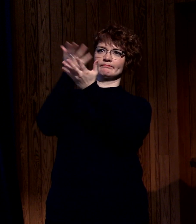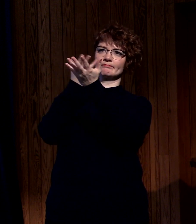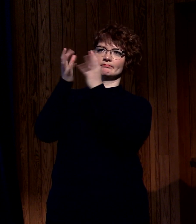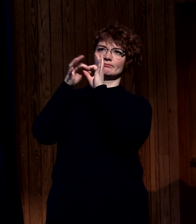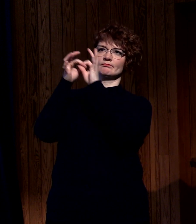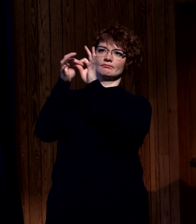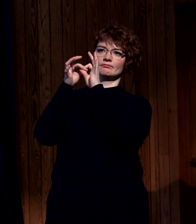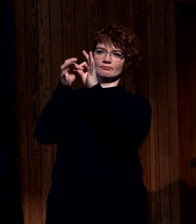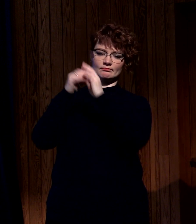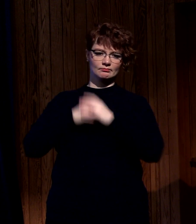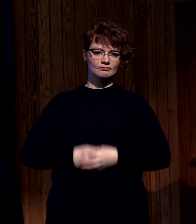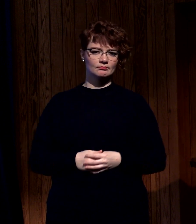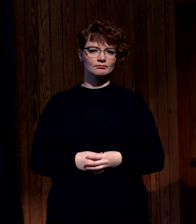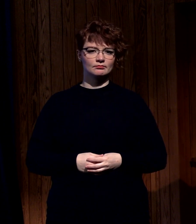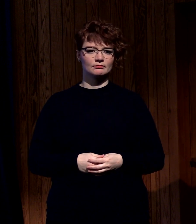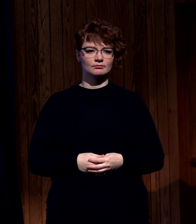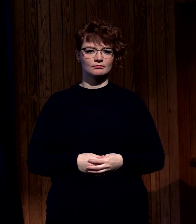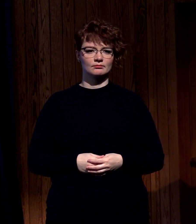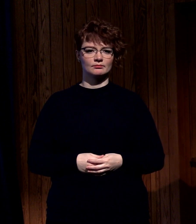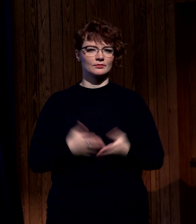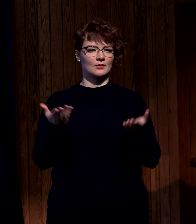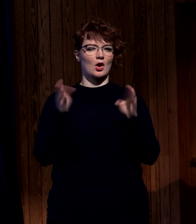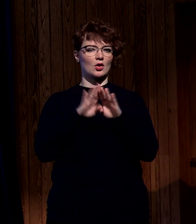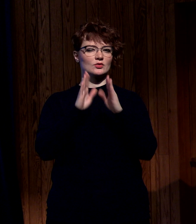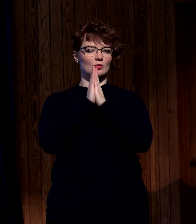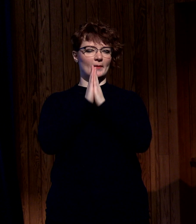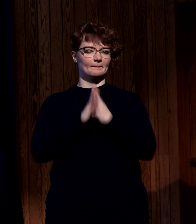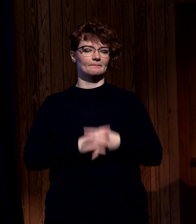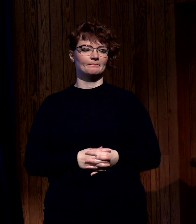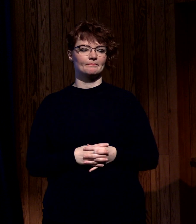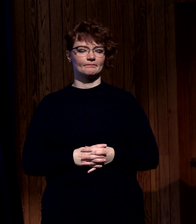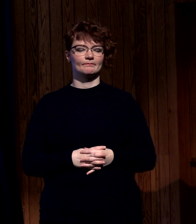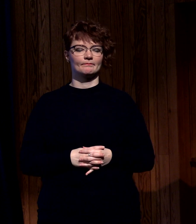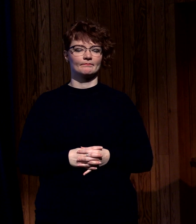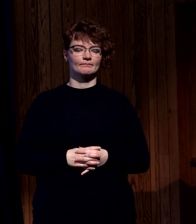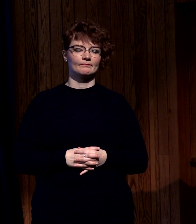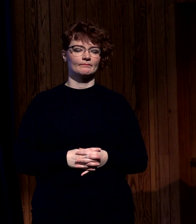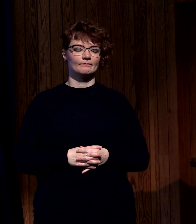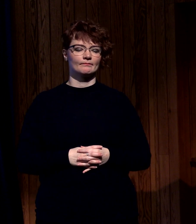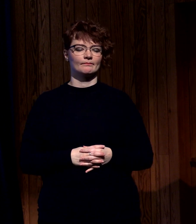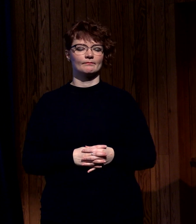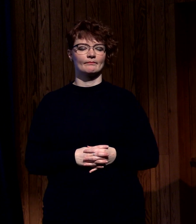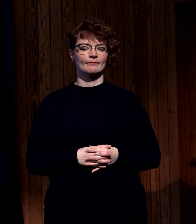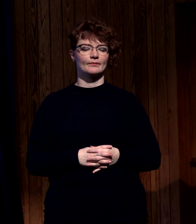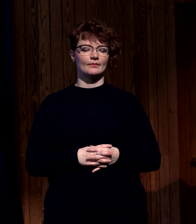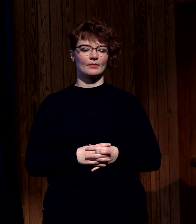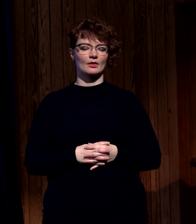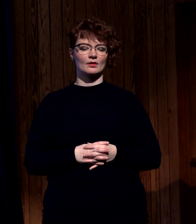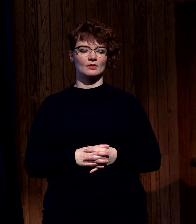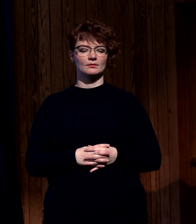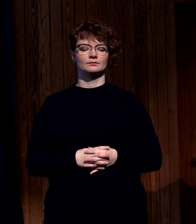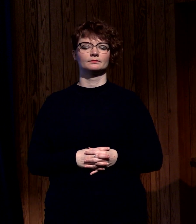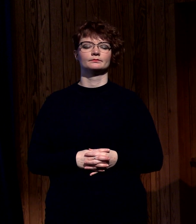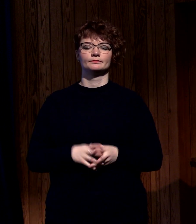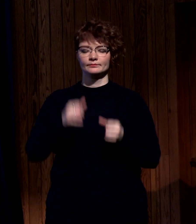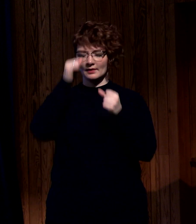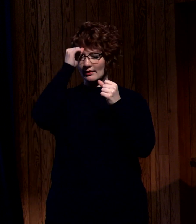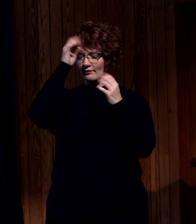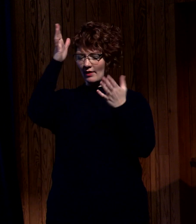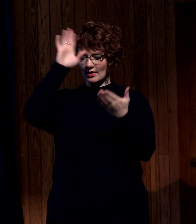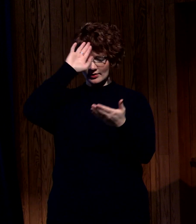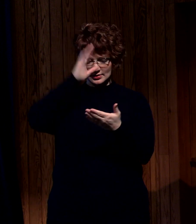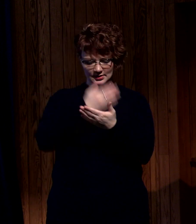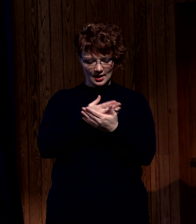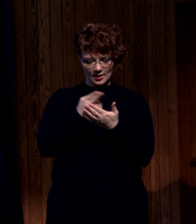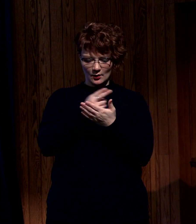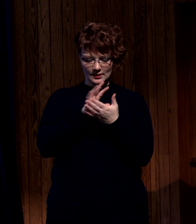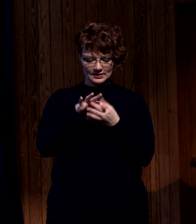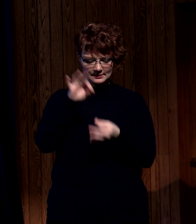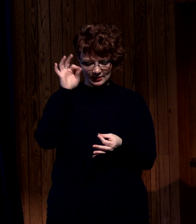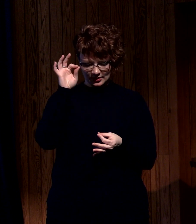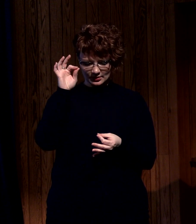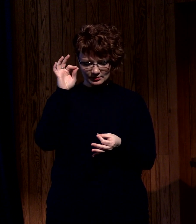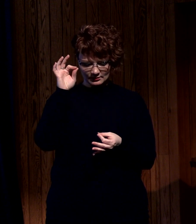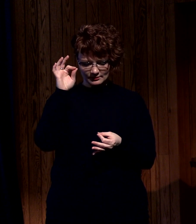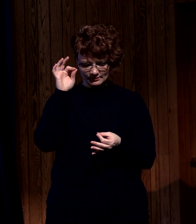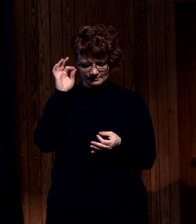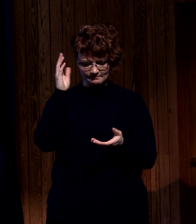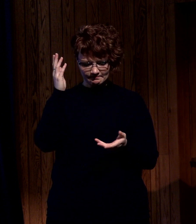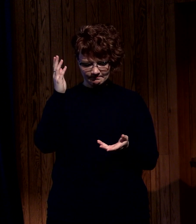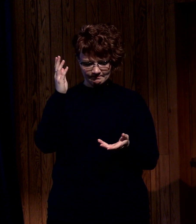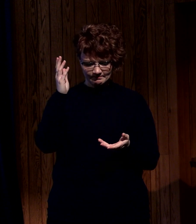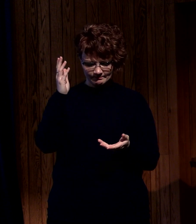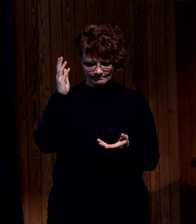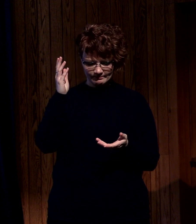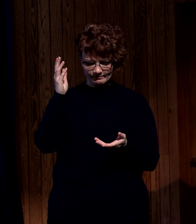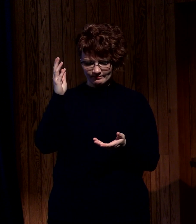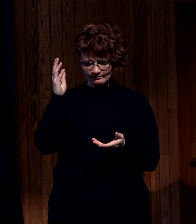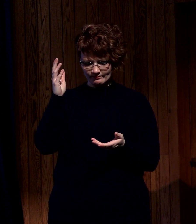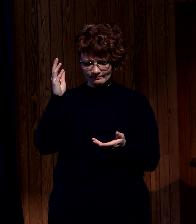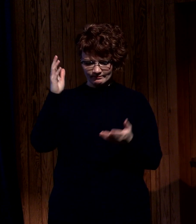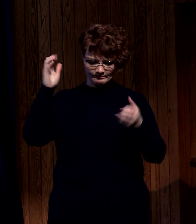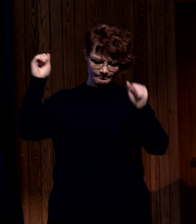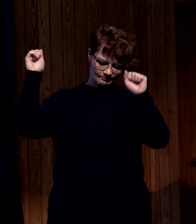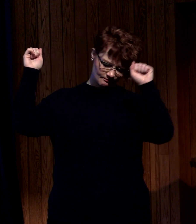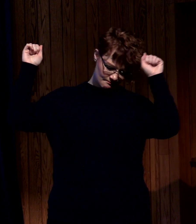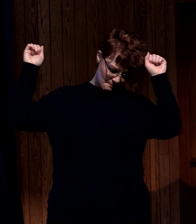you. Let me pray. Father, Son, Holy Spirit, invade the space